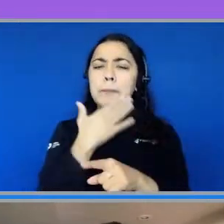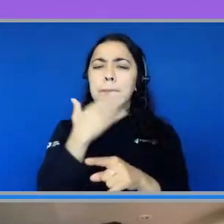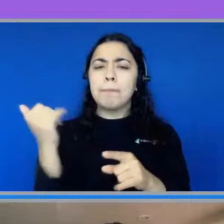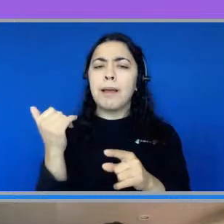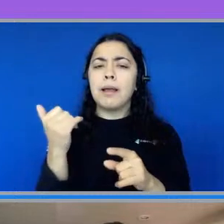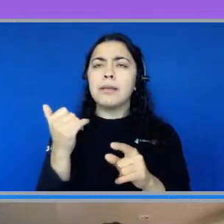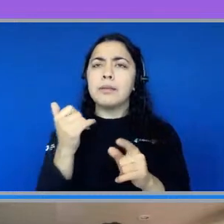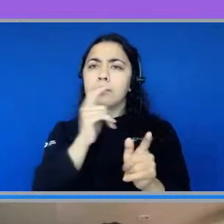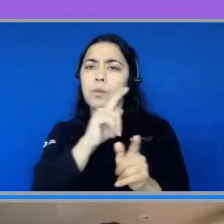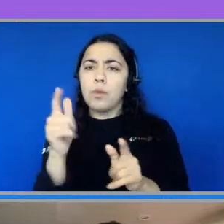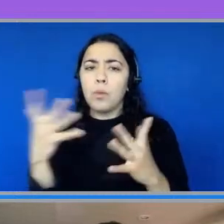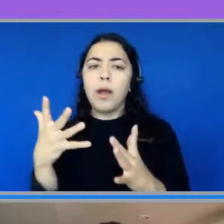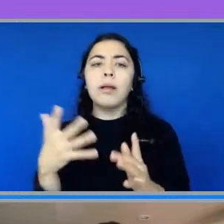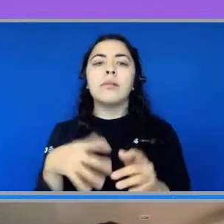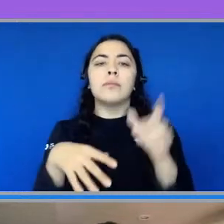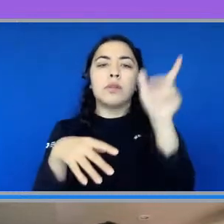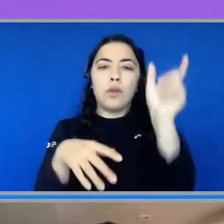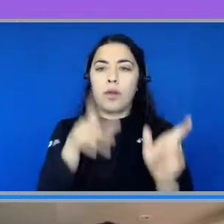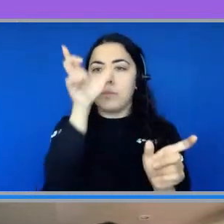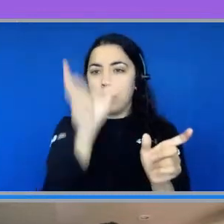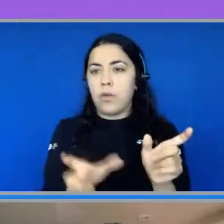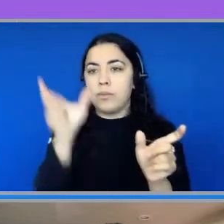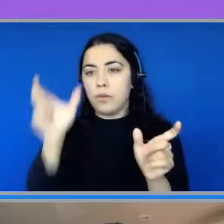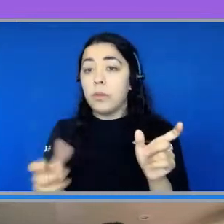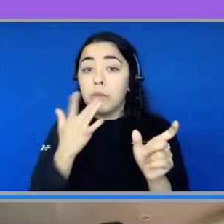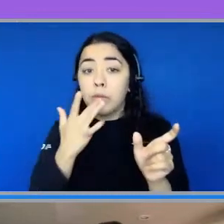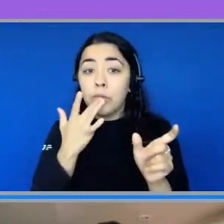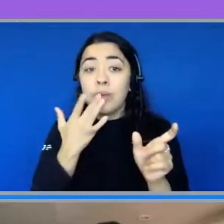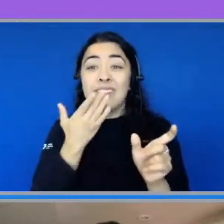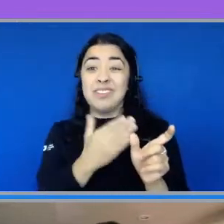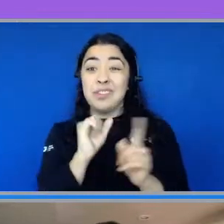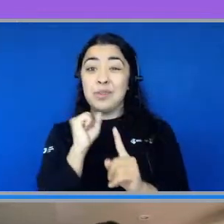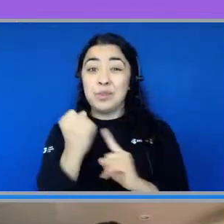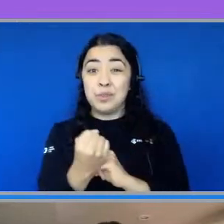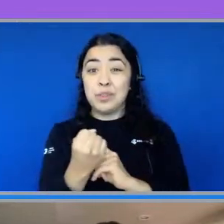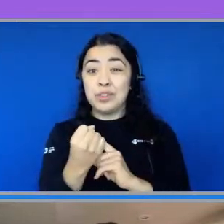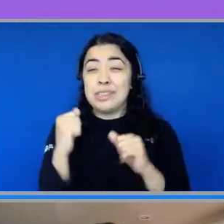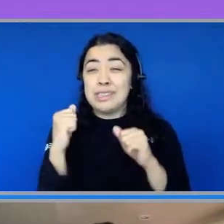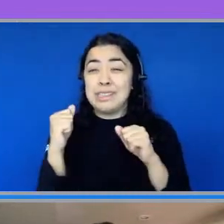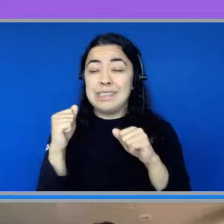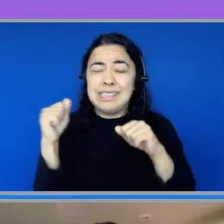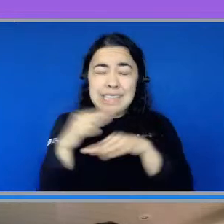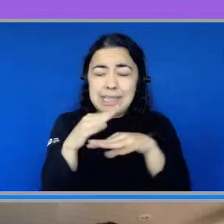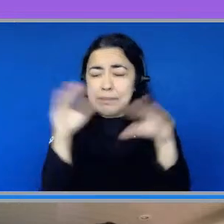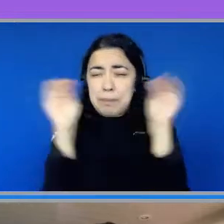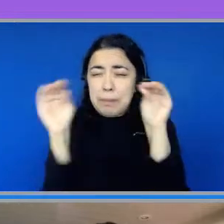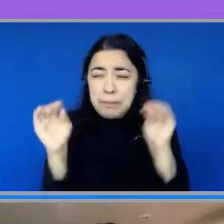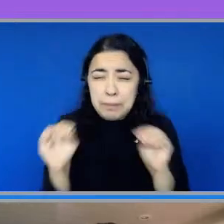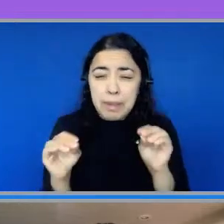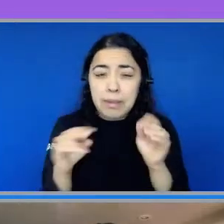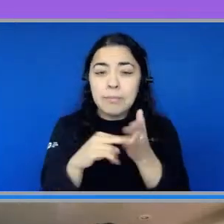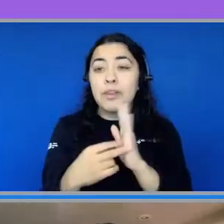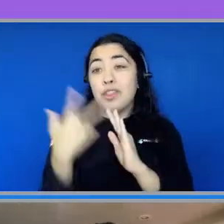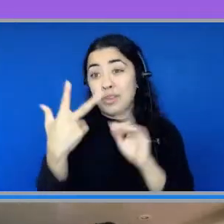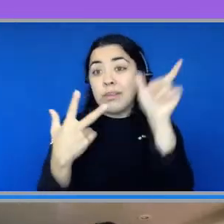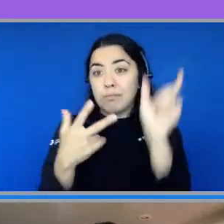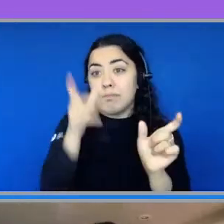that to be read out is by column. So in this case, dense packing has essentially ended up